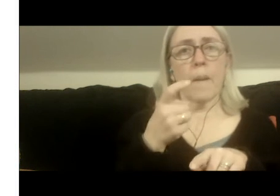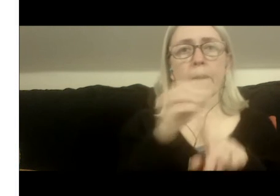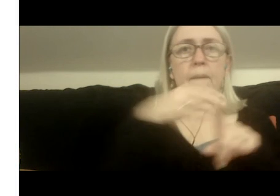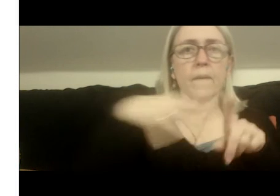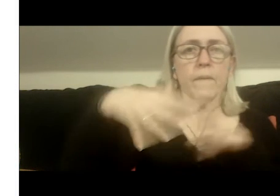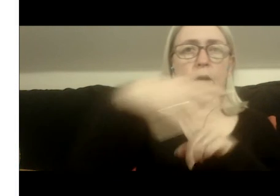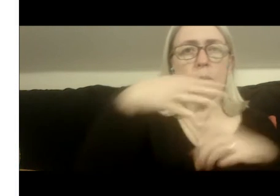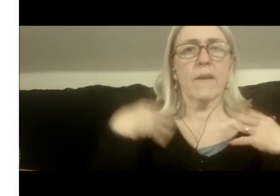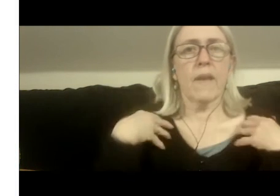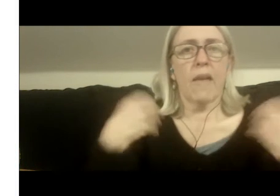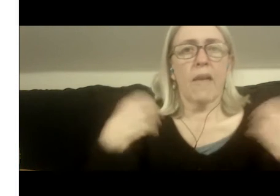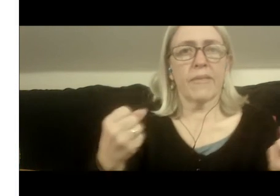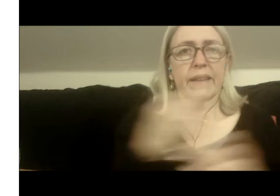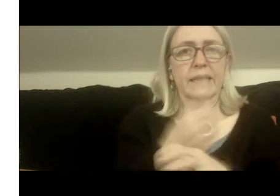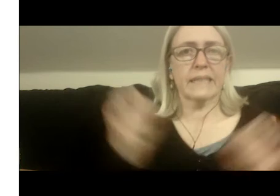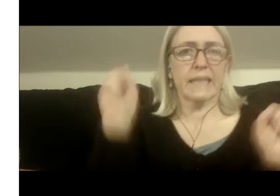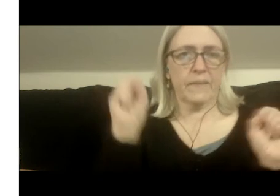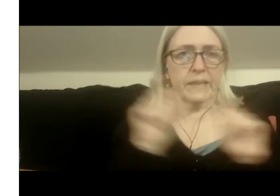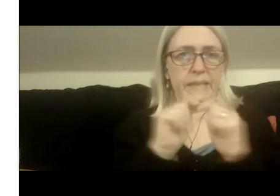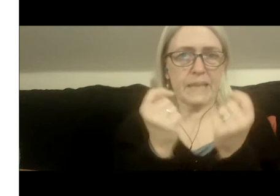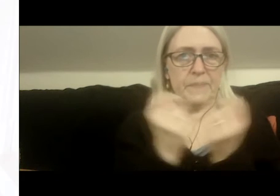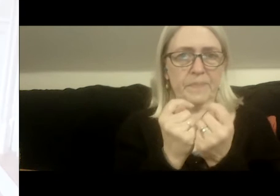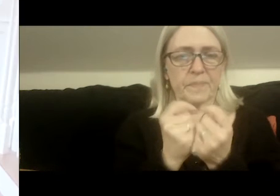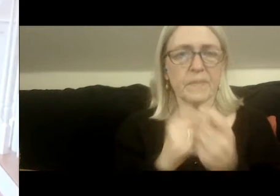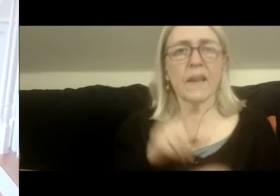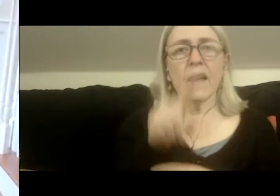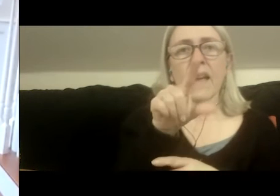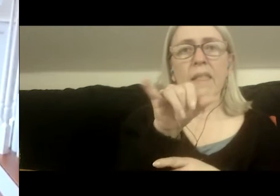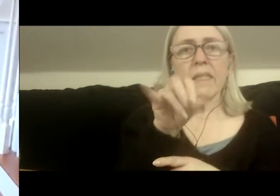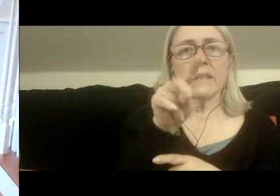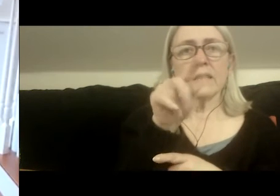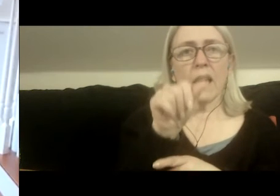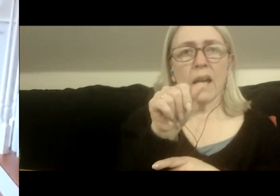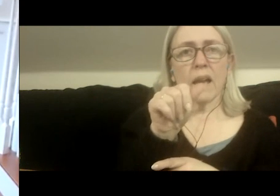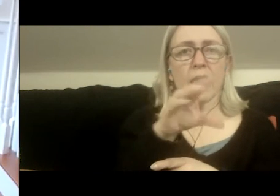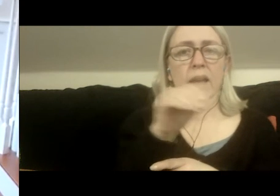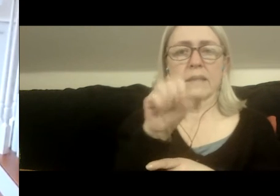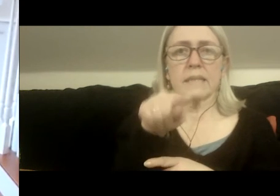Linda Olmsted and Stephanie Santucci are recognized for their invaluable service to the university.